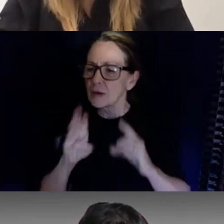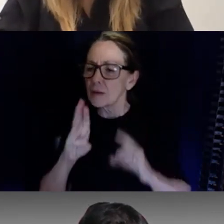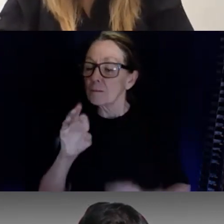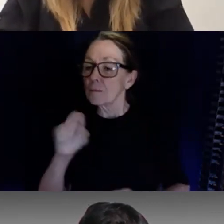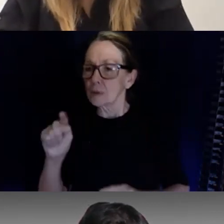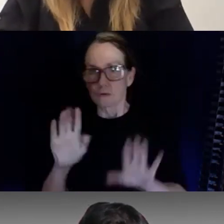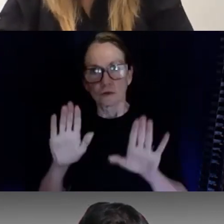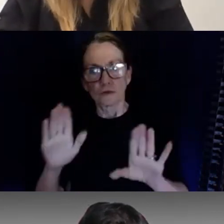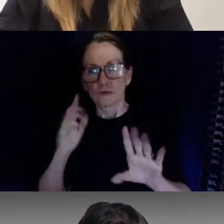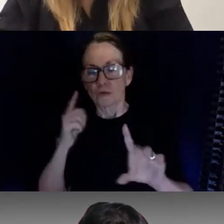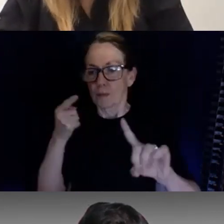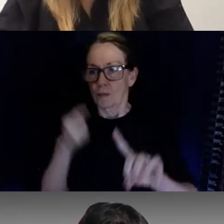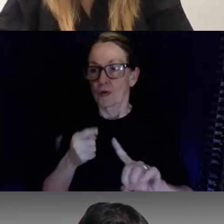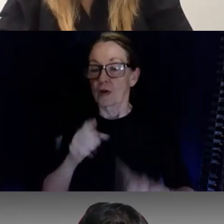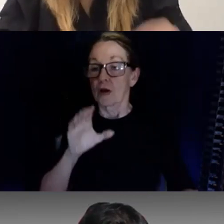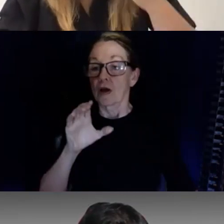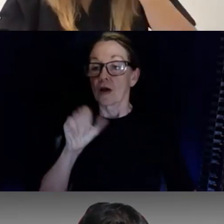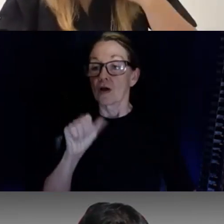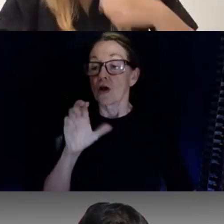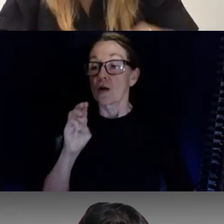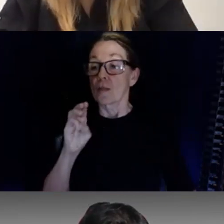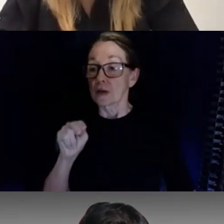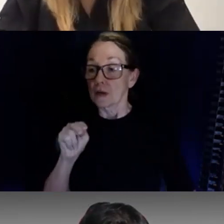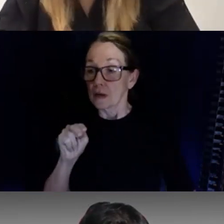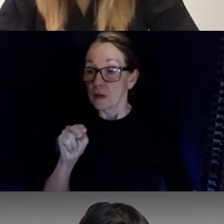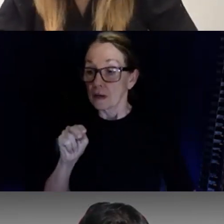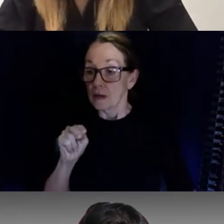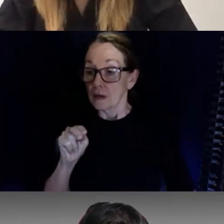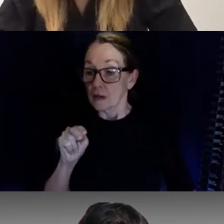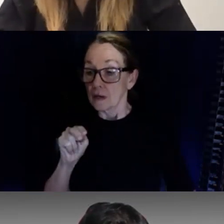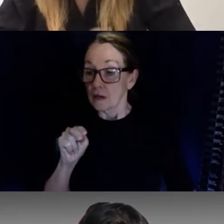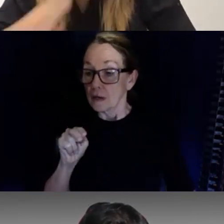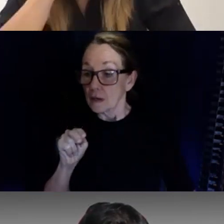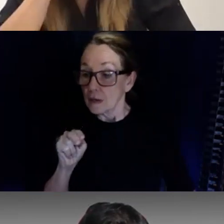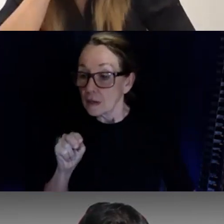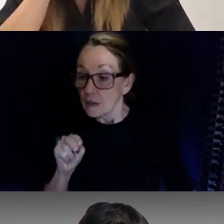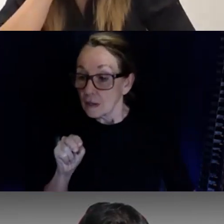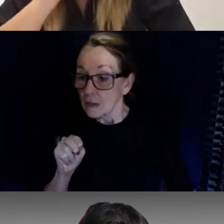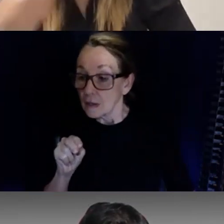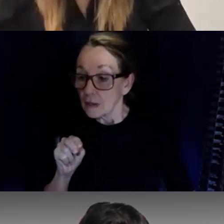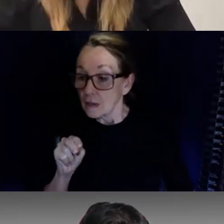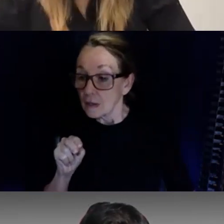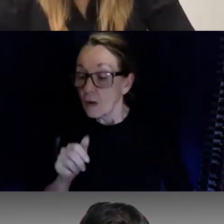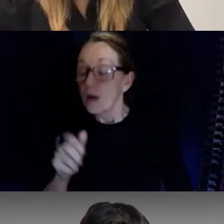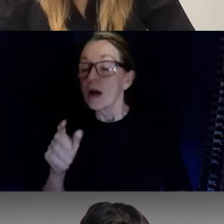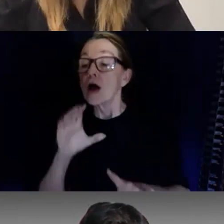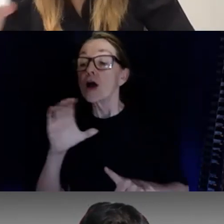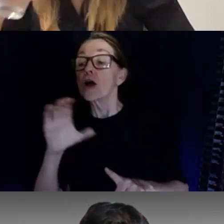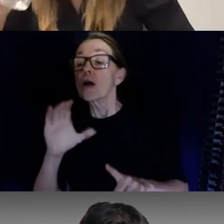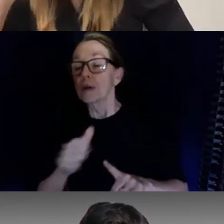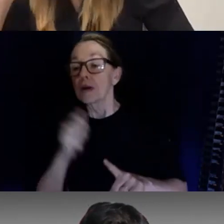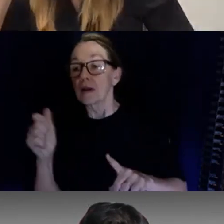GREAT. THANK YOU.